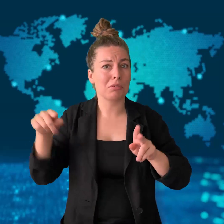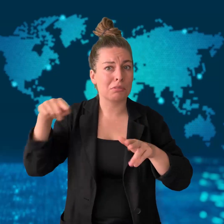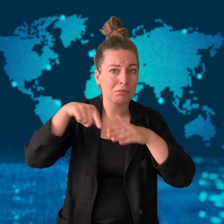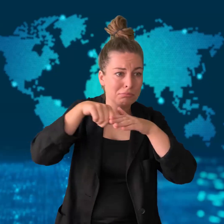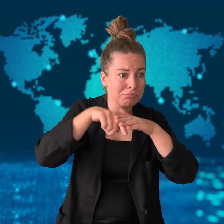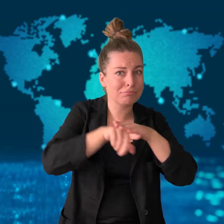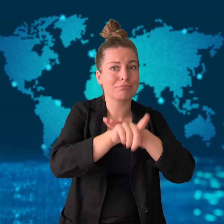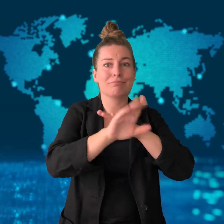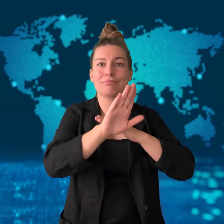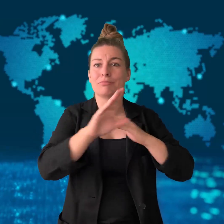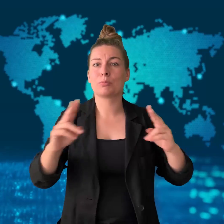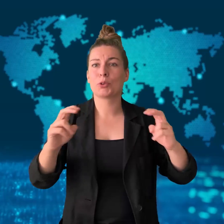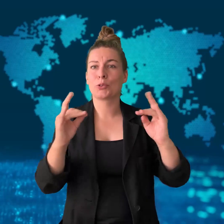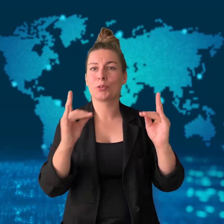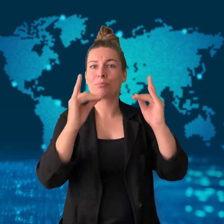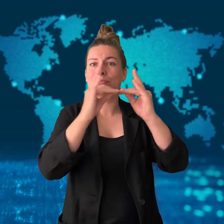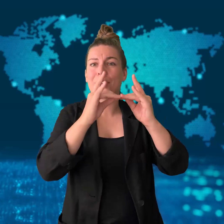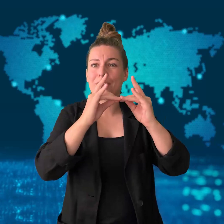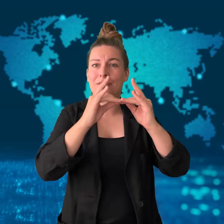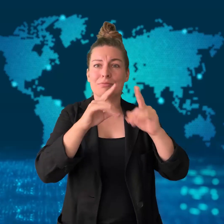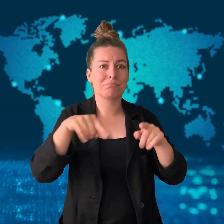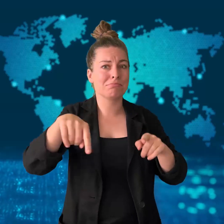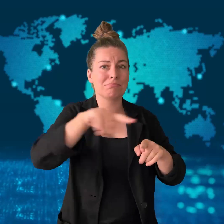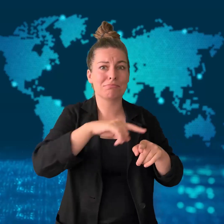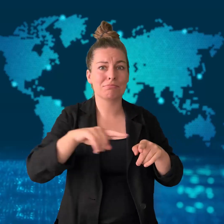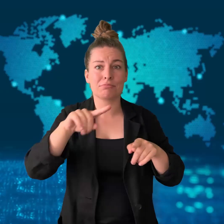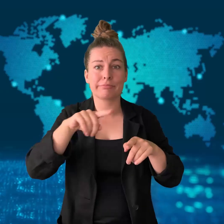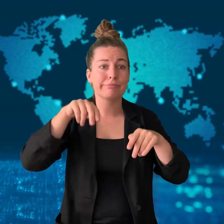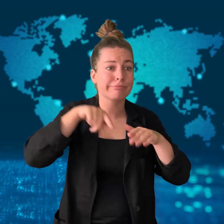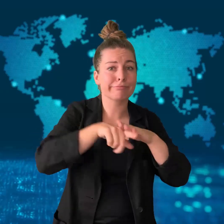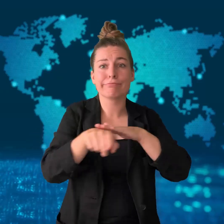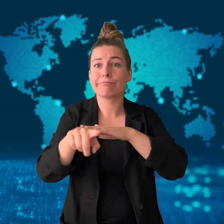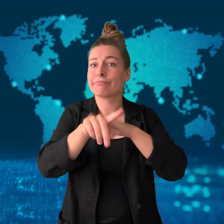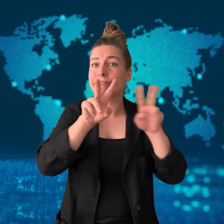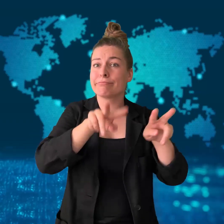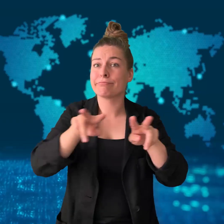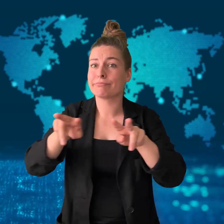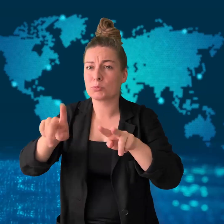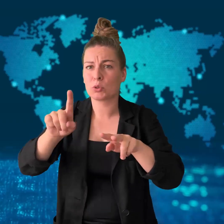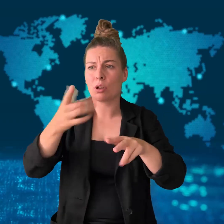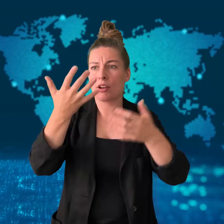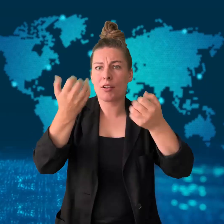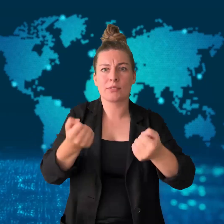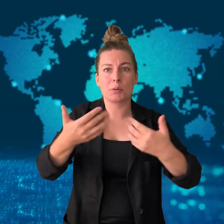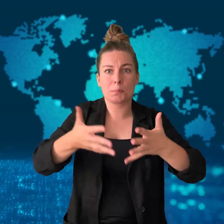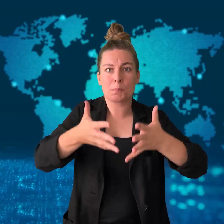the palace as tourists, and then stood in the Grand Hall to